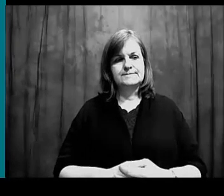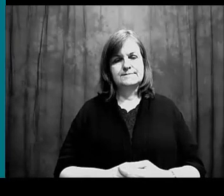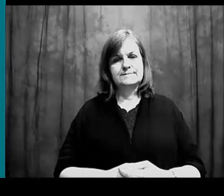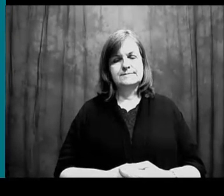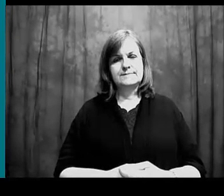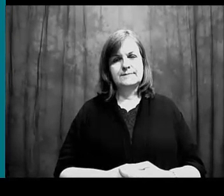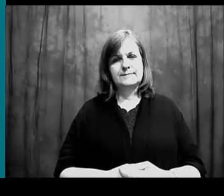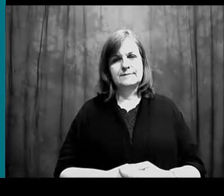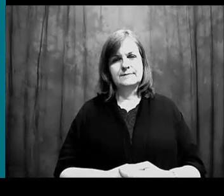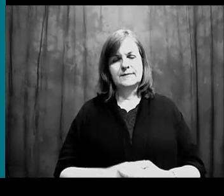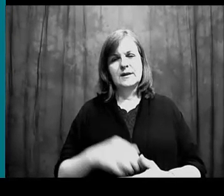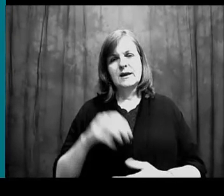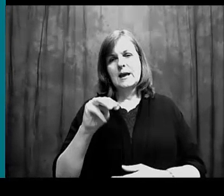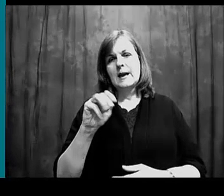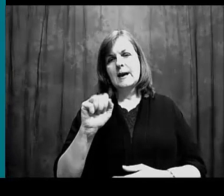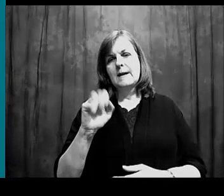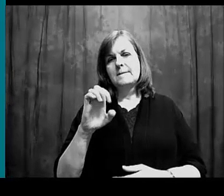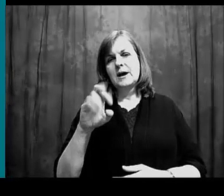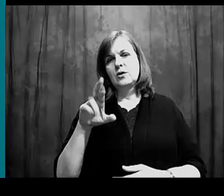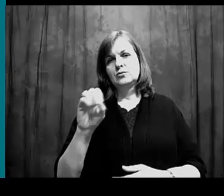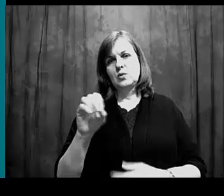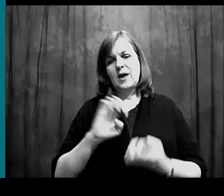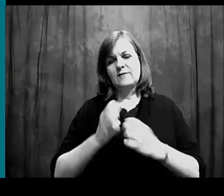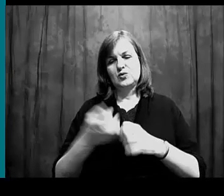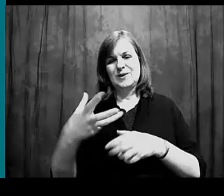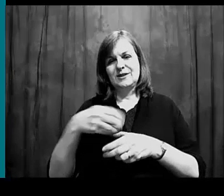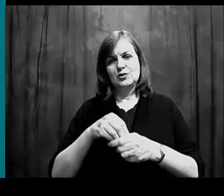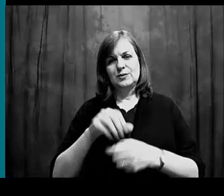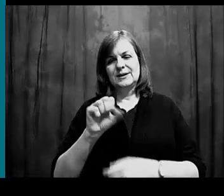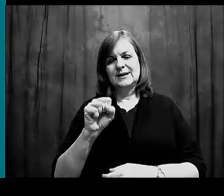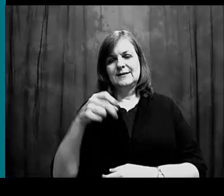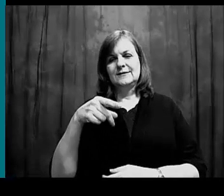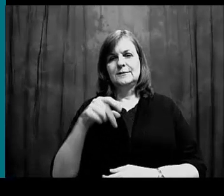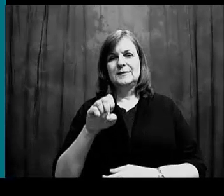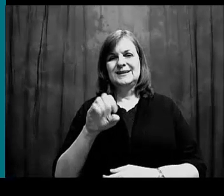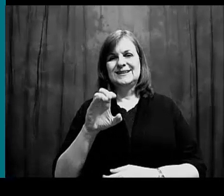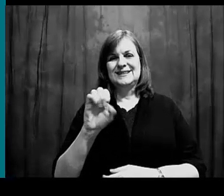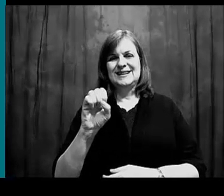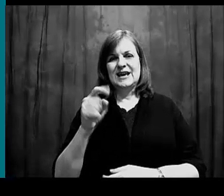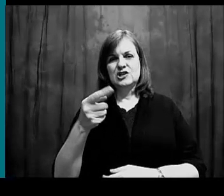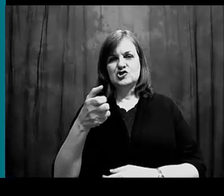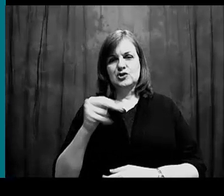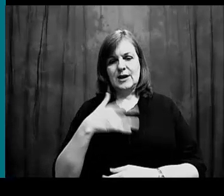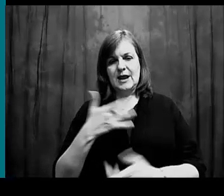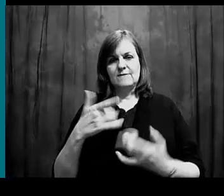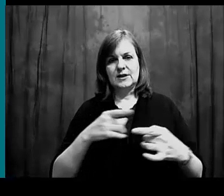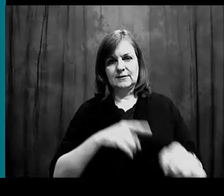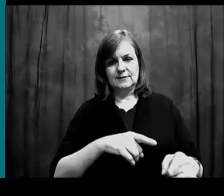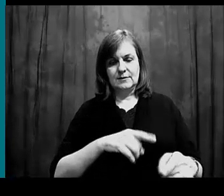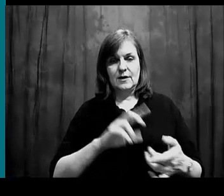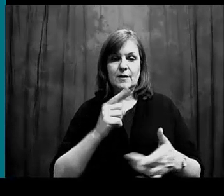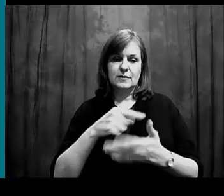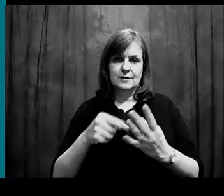so with macroevolution remember we have to talk speciation events so these are big events